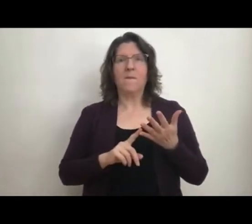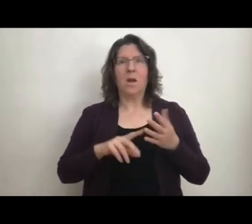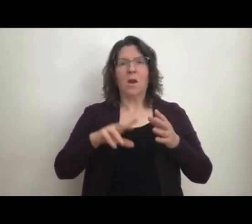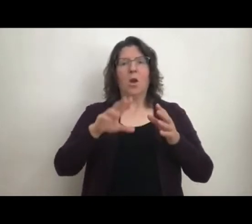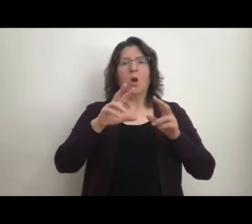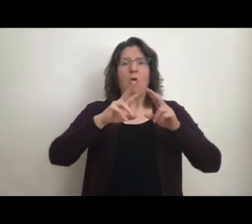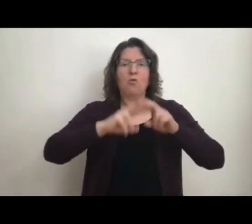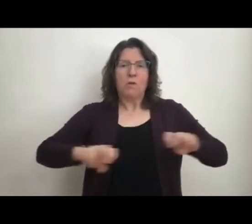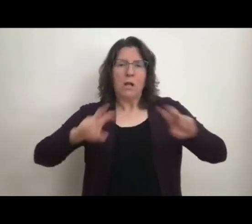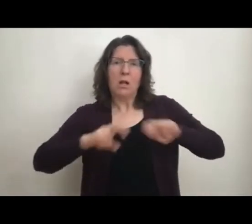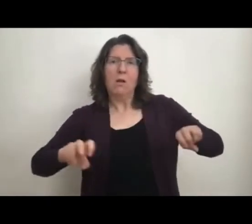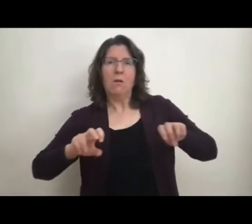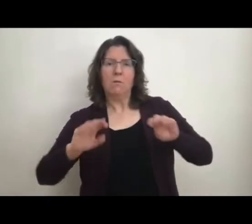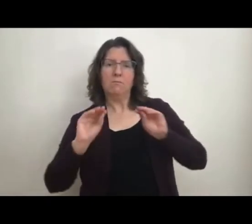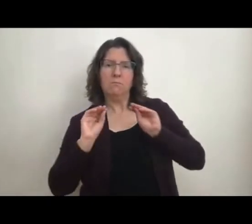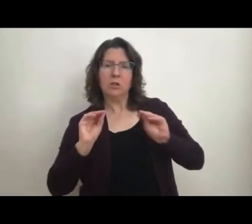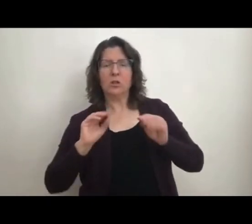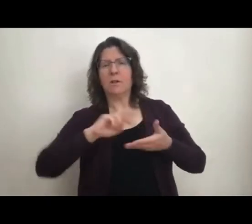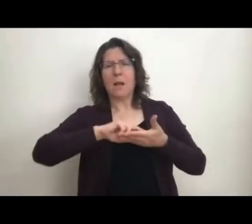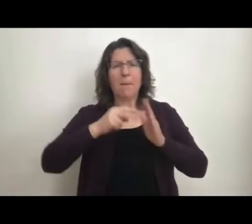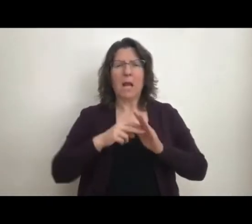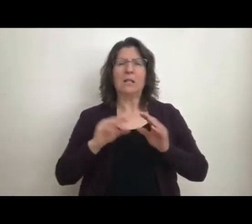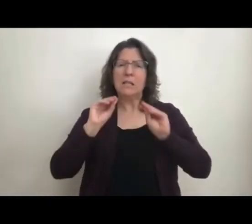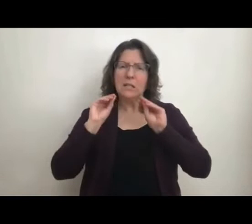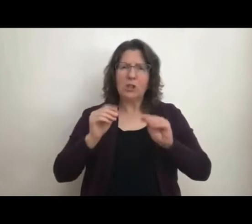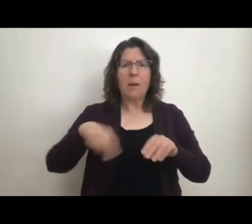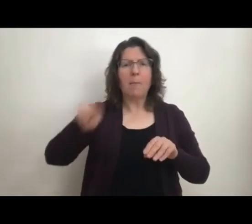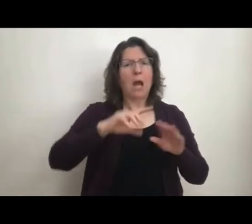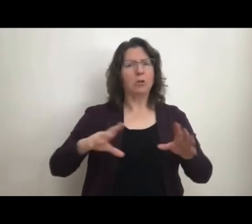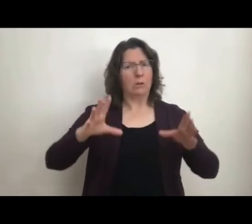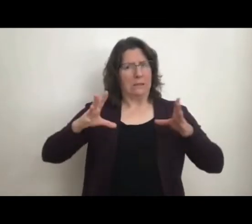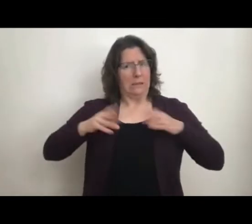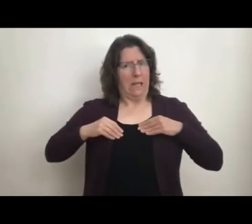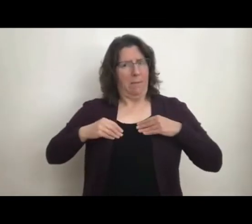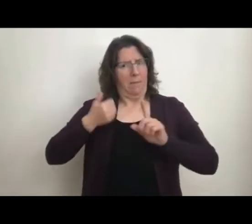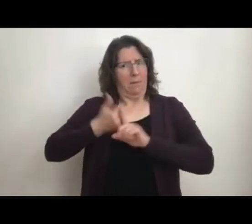Number five critical pedagogy . . .